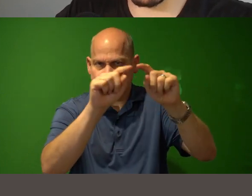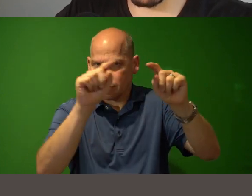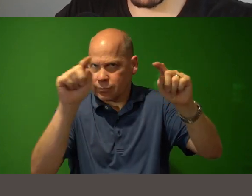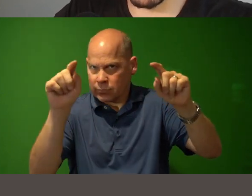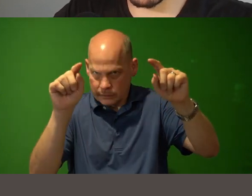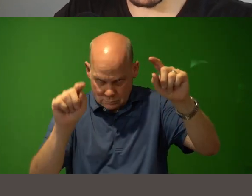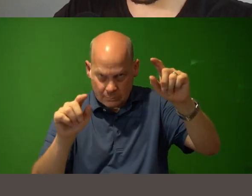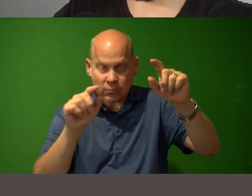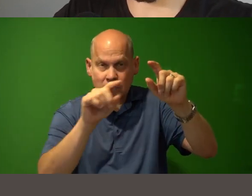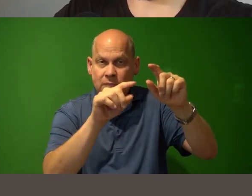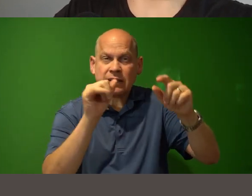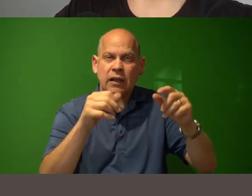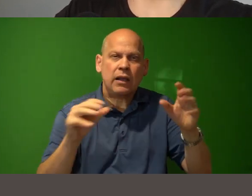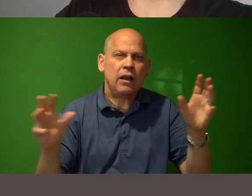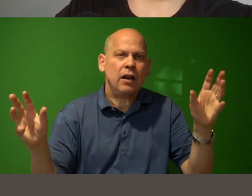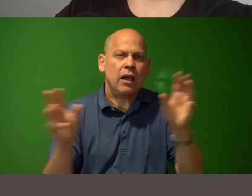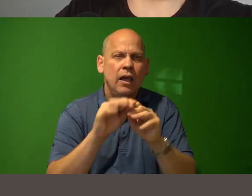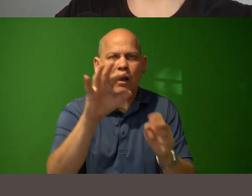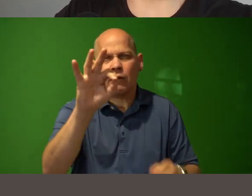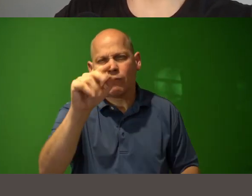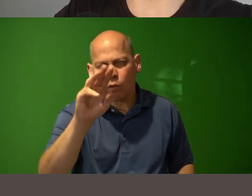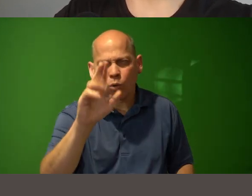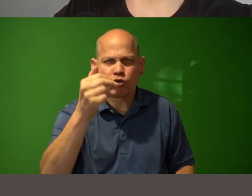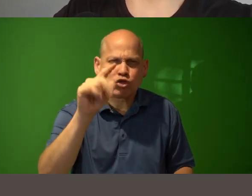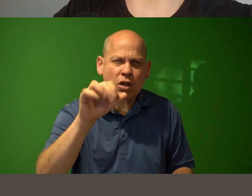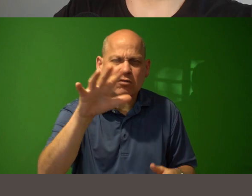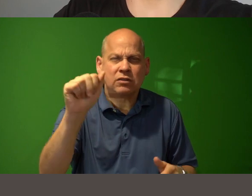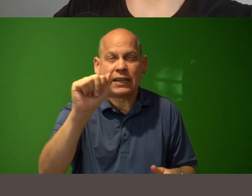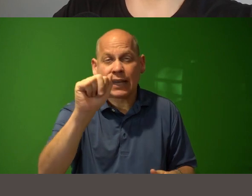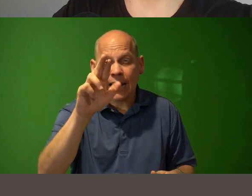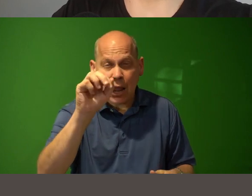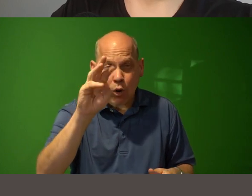Now we can add these kind of flow charts and arrows and all sorts of other